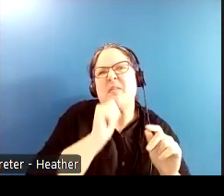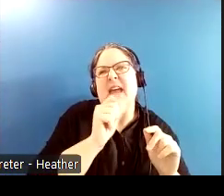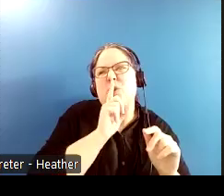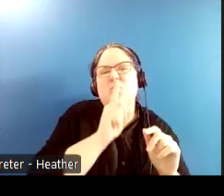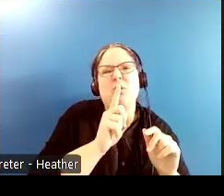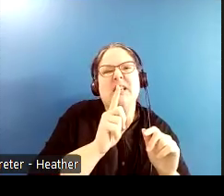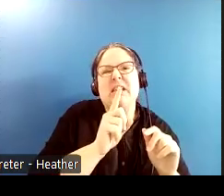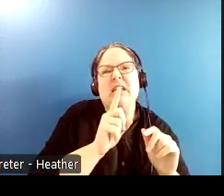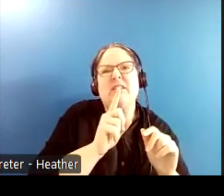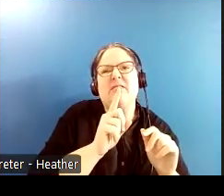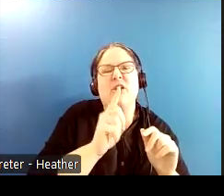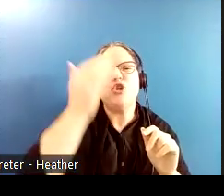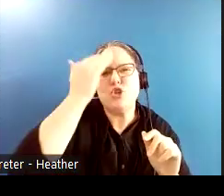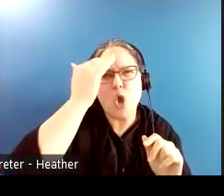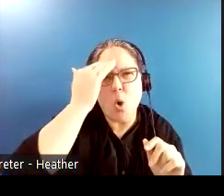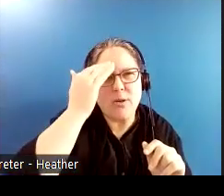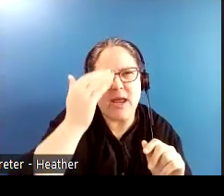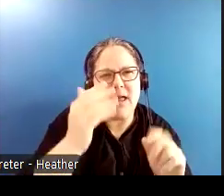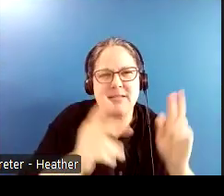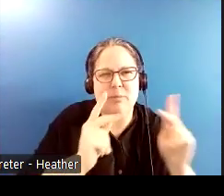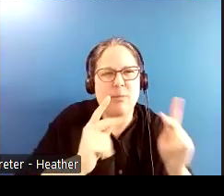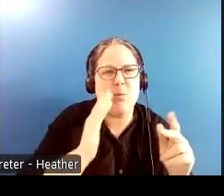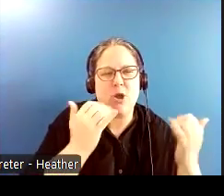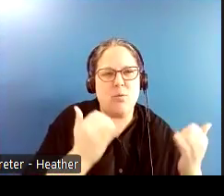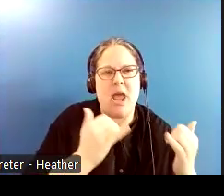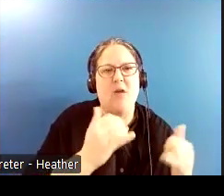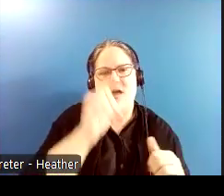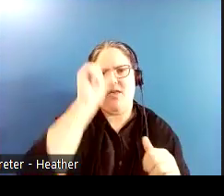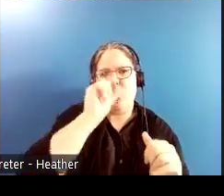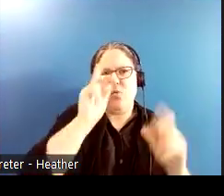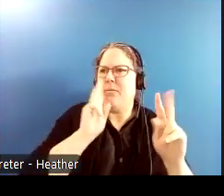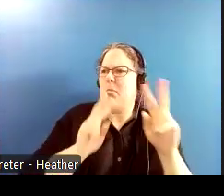we remember them now as philosophers and mathematicians. They observed the uh the